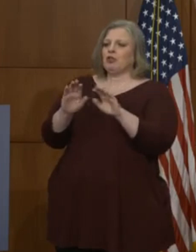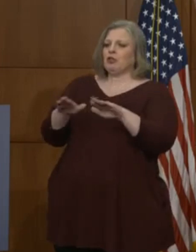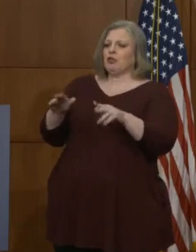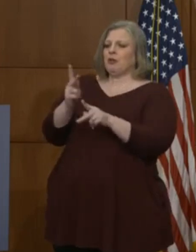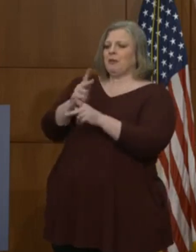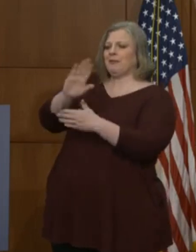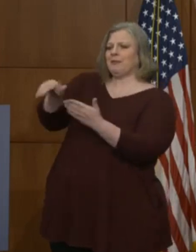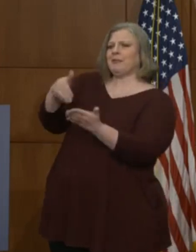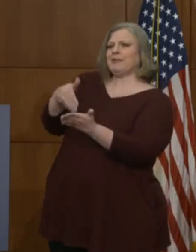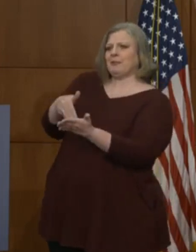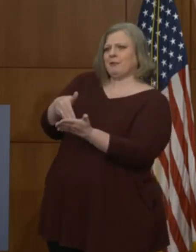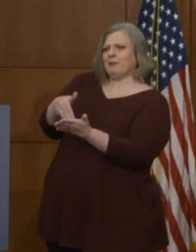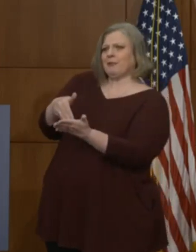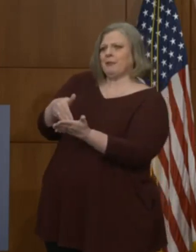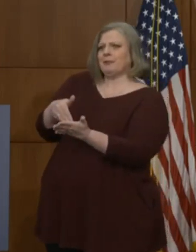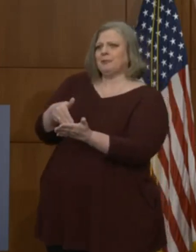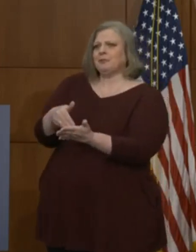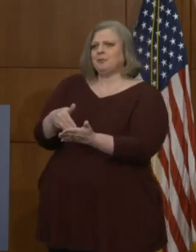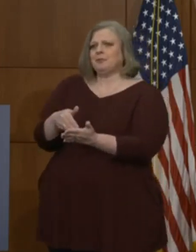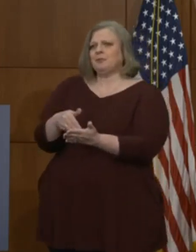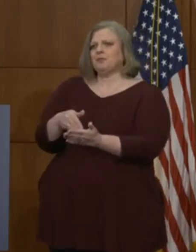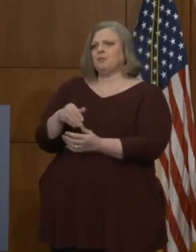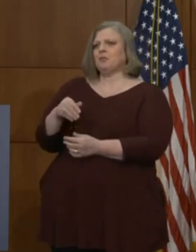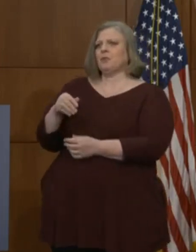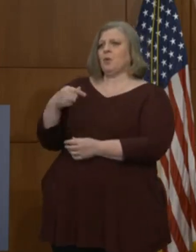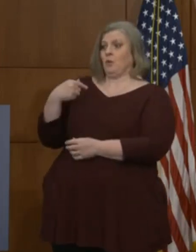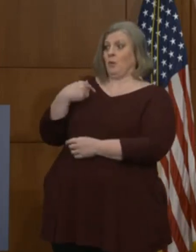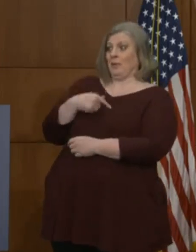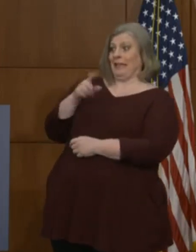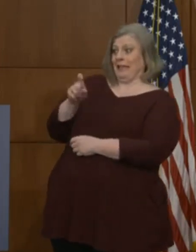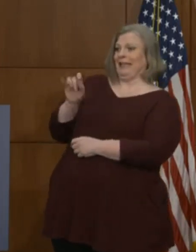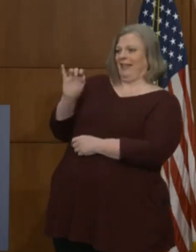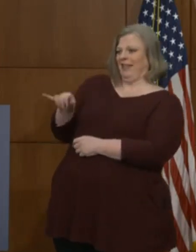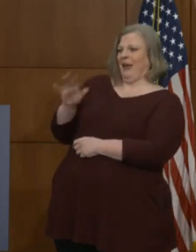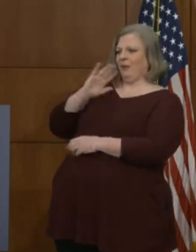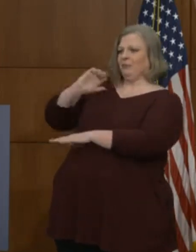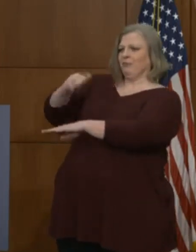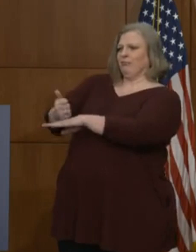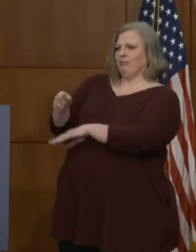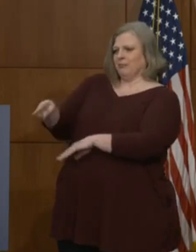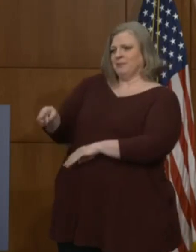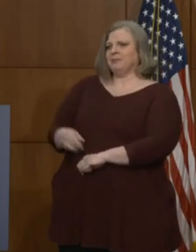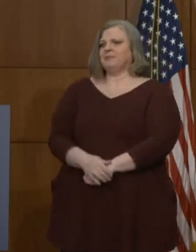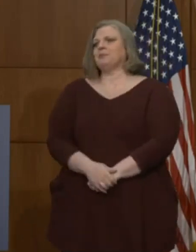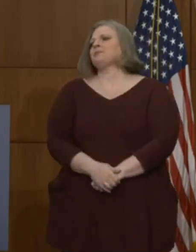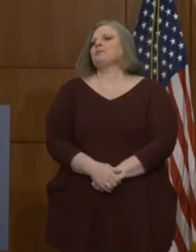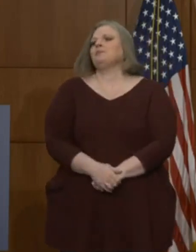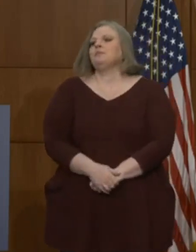EMERGENCY CHILD CARE CENTERS WHERE NEED. WE WILL ELIMINATE WHERE NEED. WE WILL ELIMINATE COPAYMENTS UNTIL JUNE FOR COPAYMENTS UNTIL JUNE FOR FAMILIES WHO ARE ALREADY